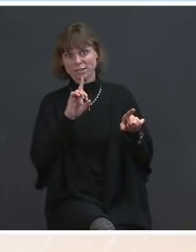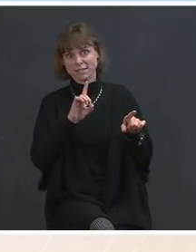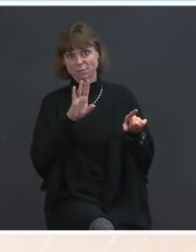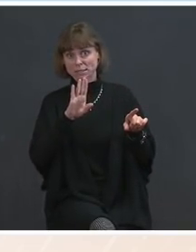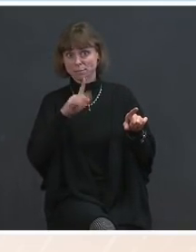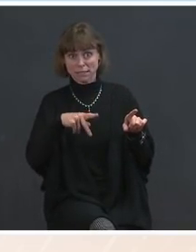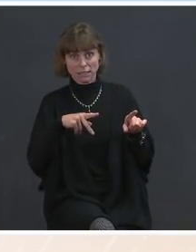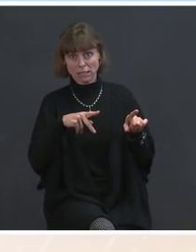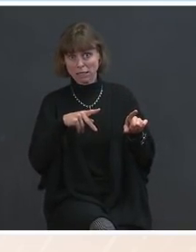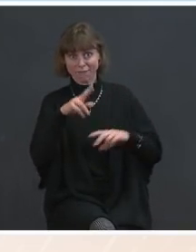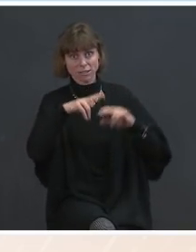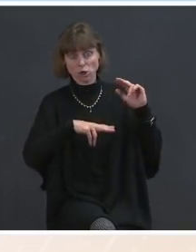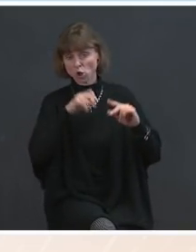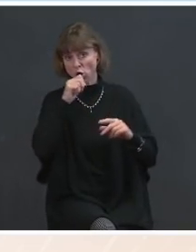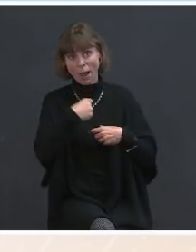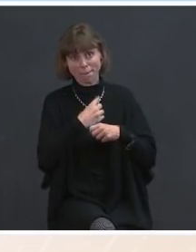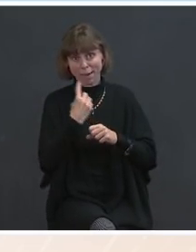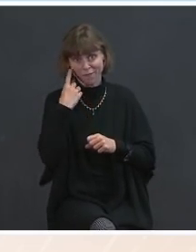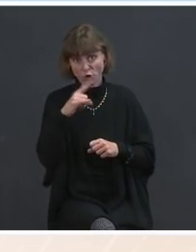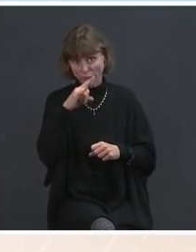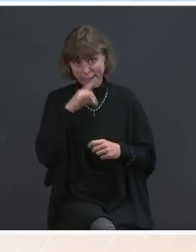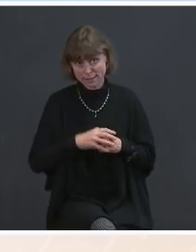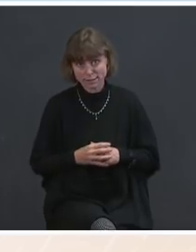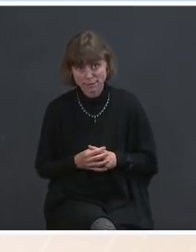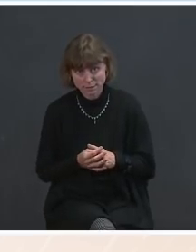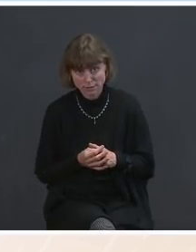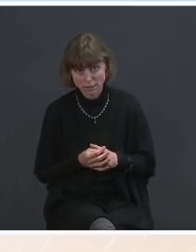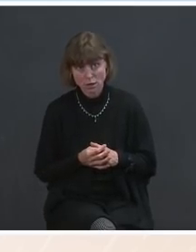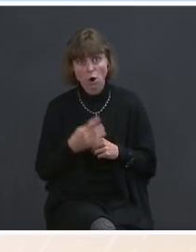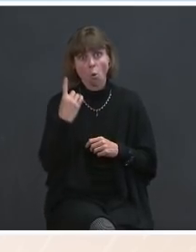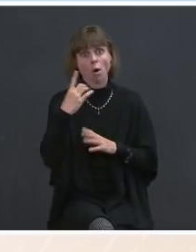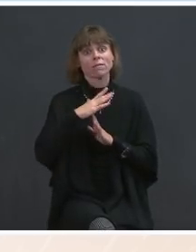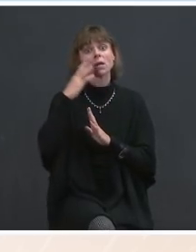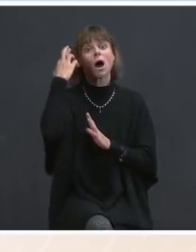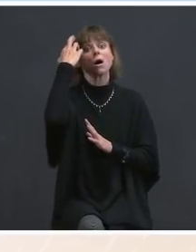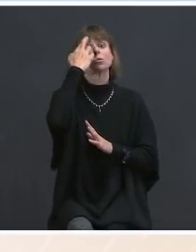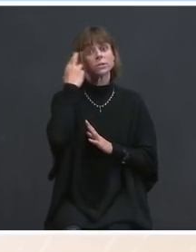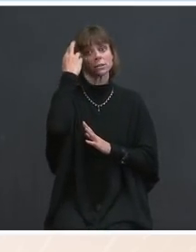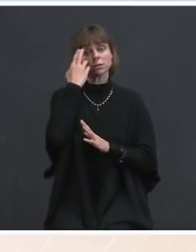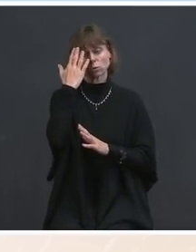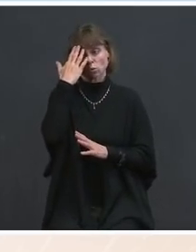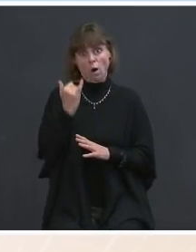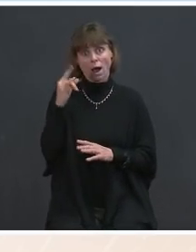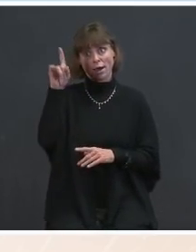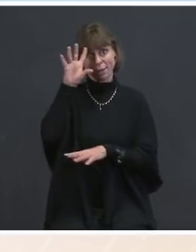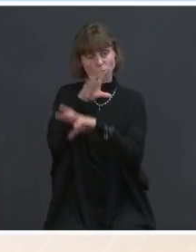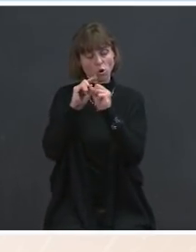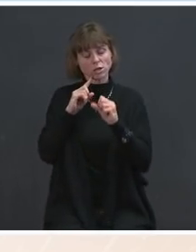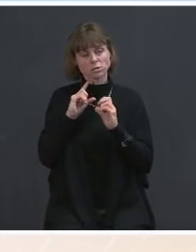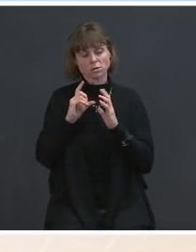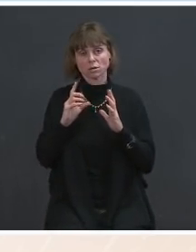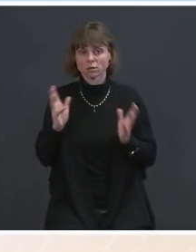So one of the reasons -- or a driving reason why the President has pushed to take all of the actions